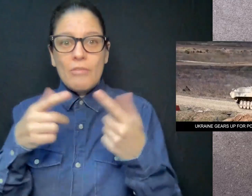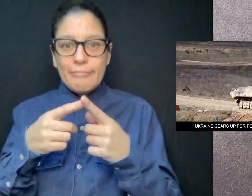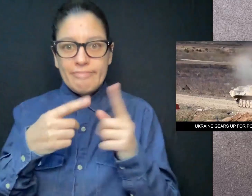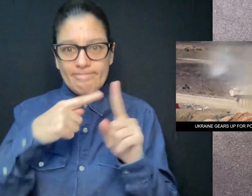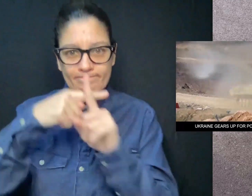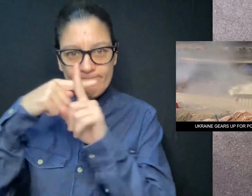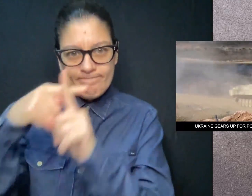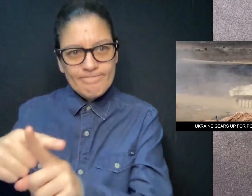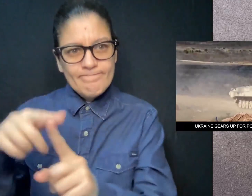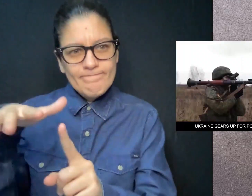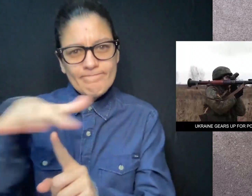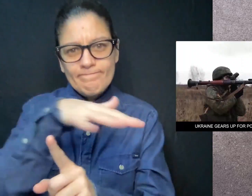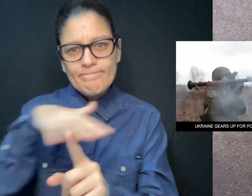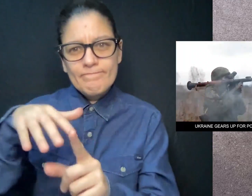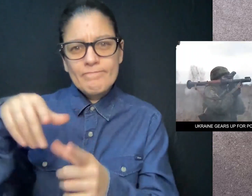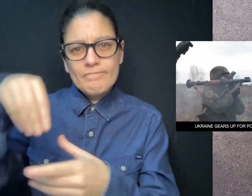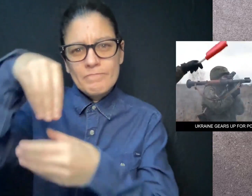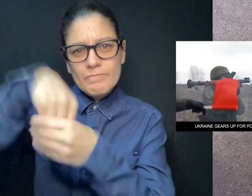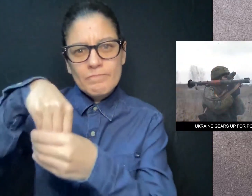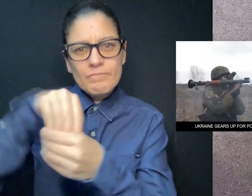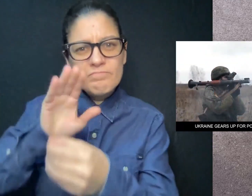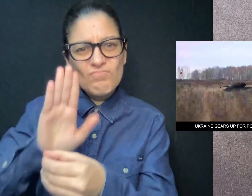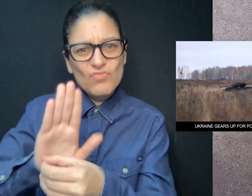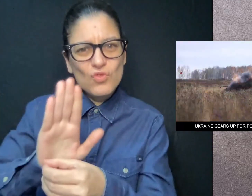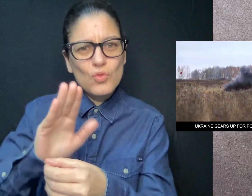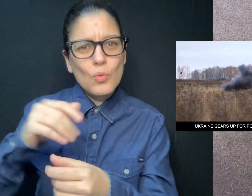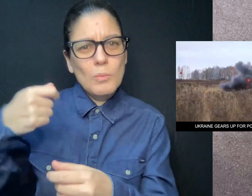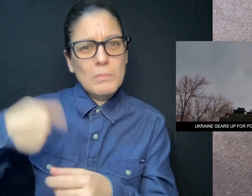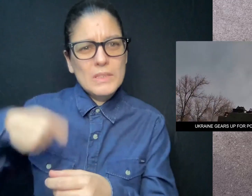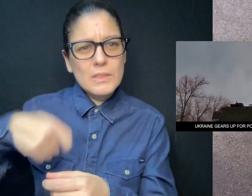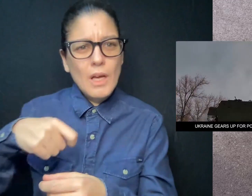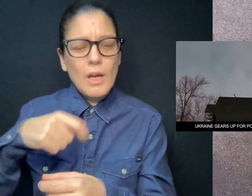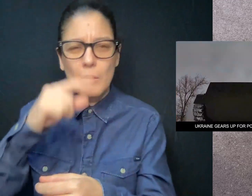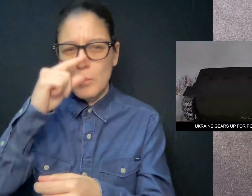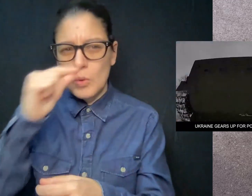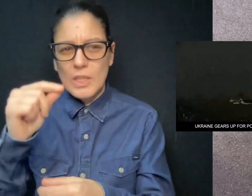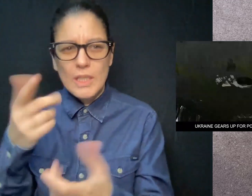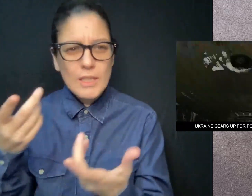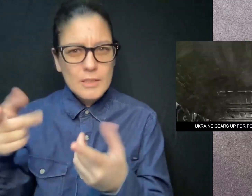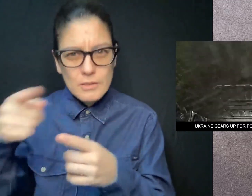sources tell CNN the US could target President Putin's inner circle